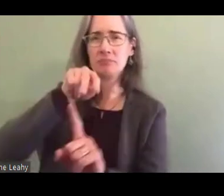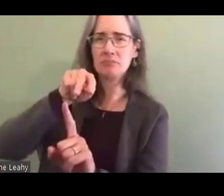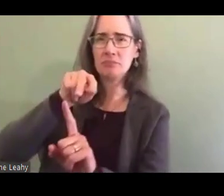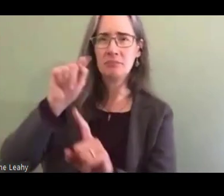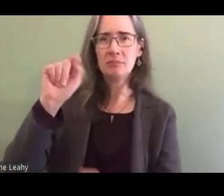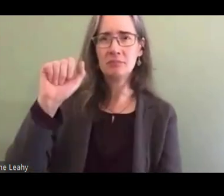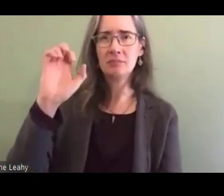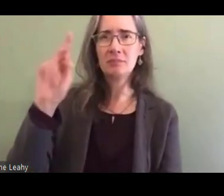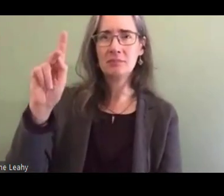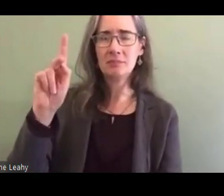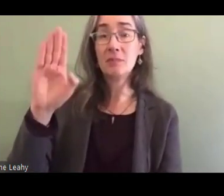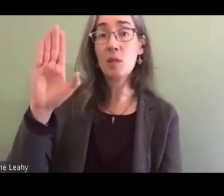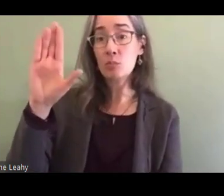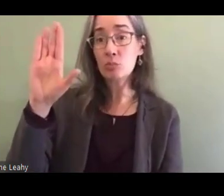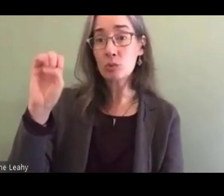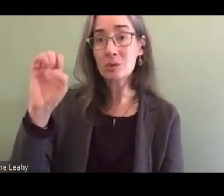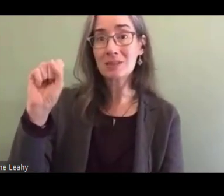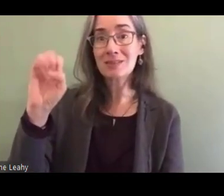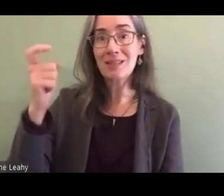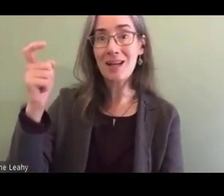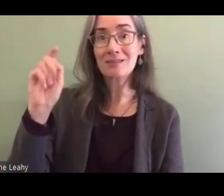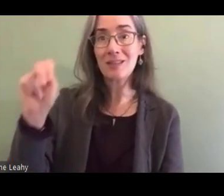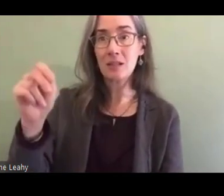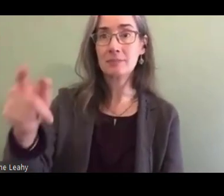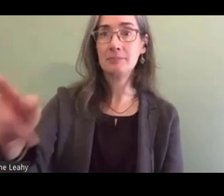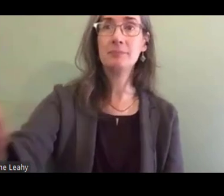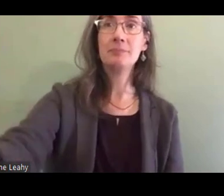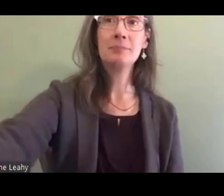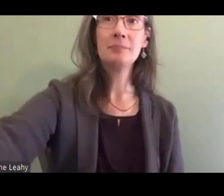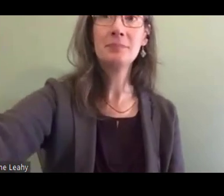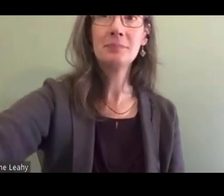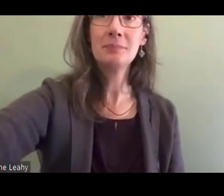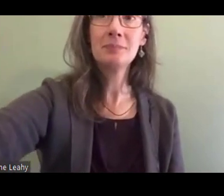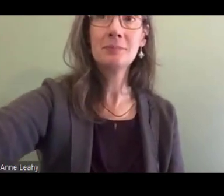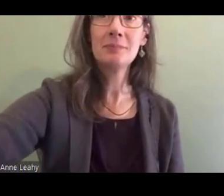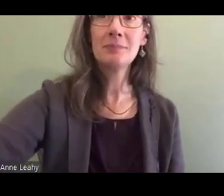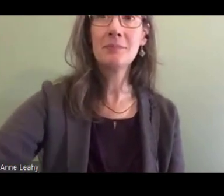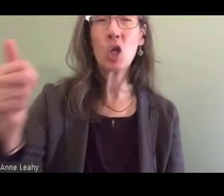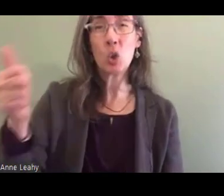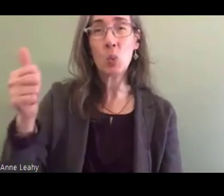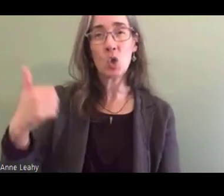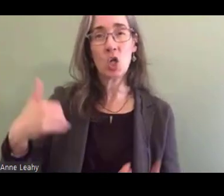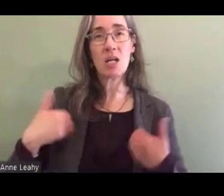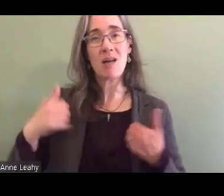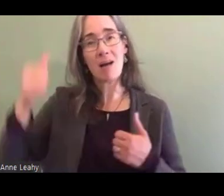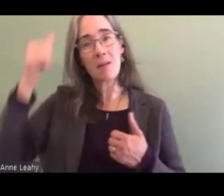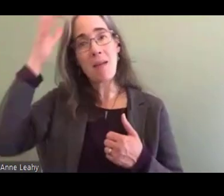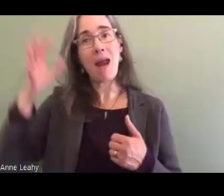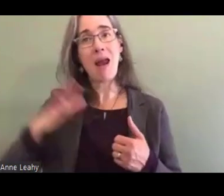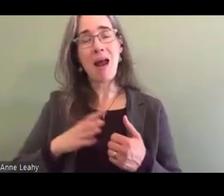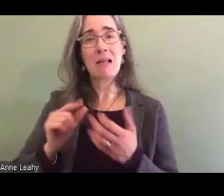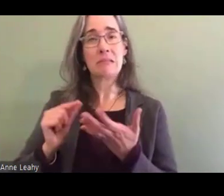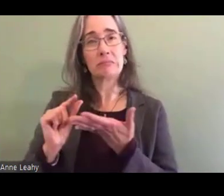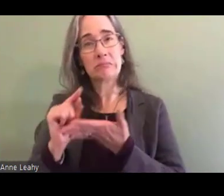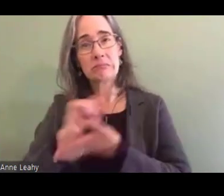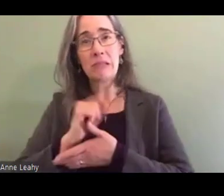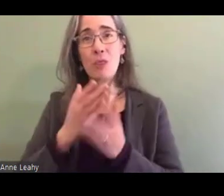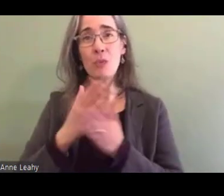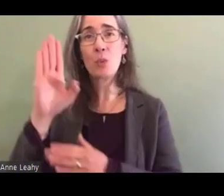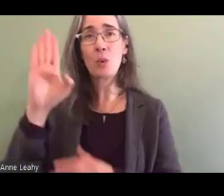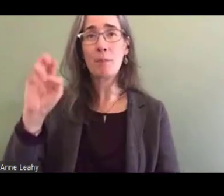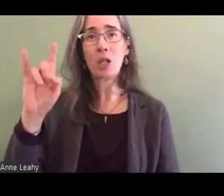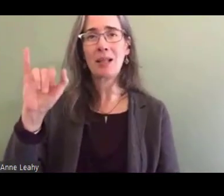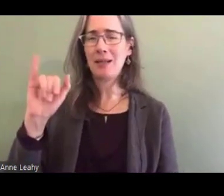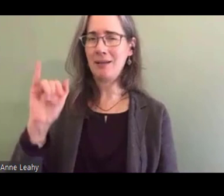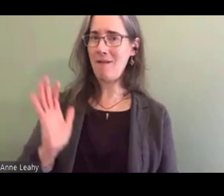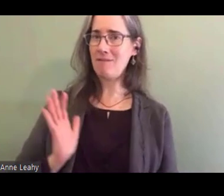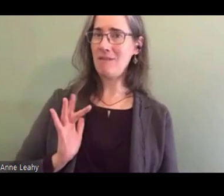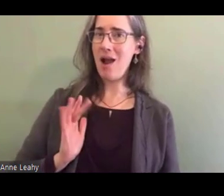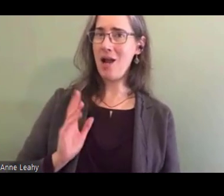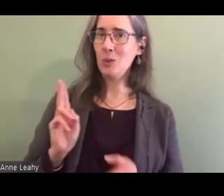Bruce Sexton, you were a young man getting through Berkeley, fine university,